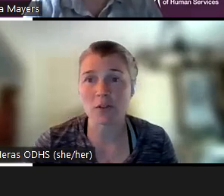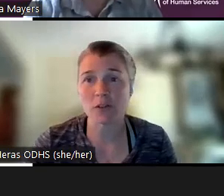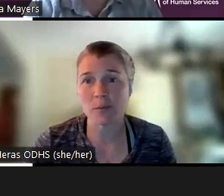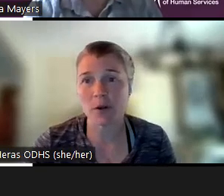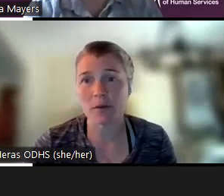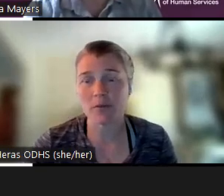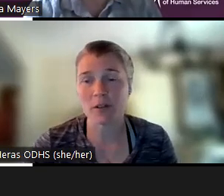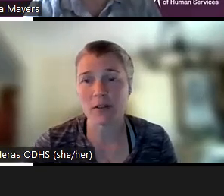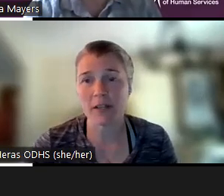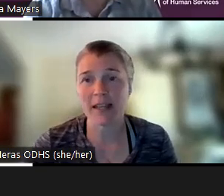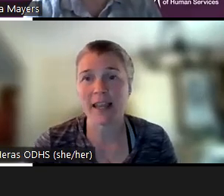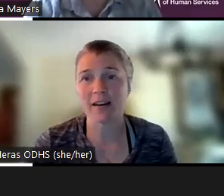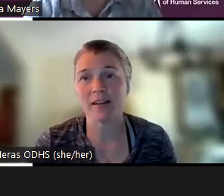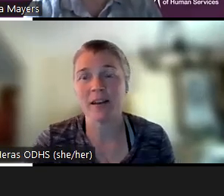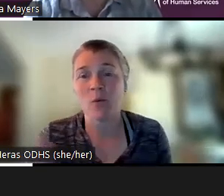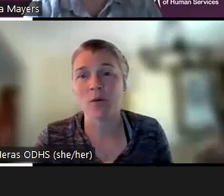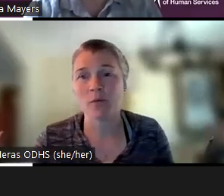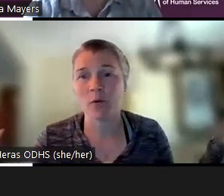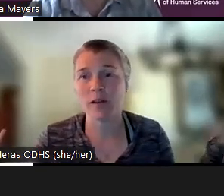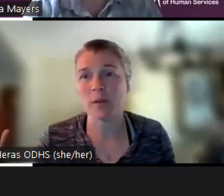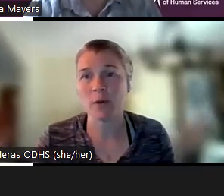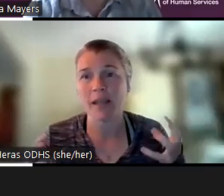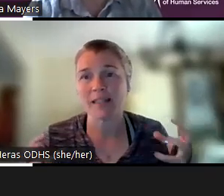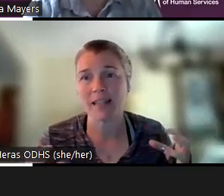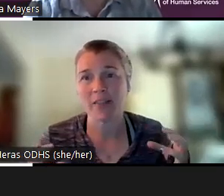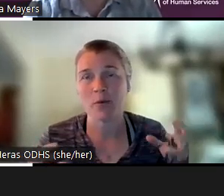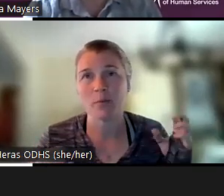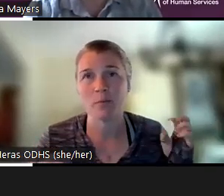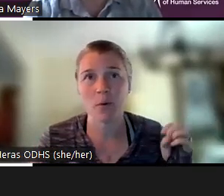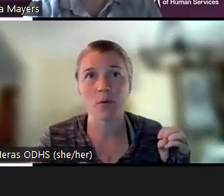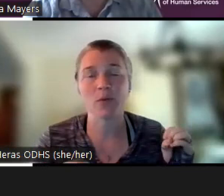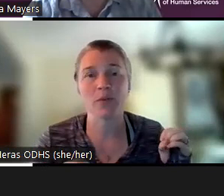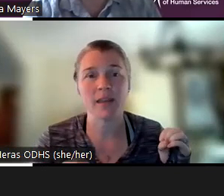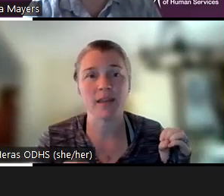TO THE DEPARTMENT OF EARLY LEARNING AND CARE, WE'RE GOING TO BE BRINGING TOGETHER BOTH THE